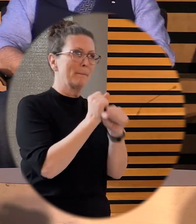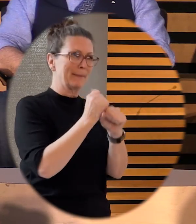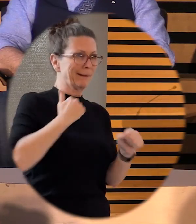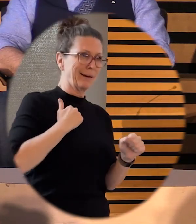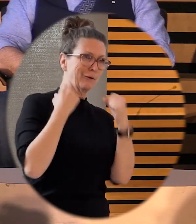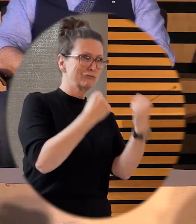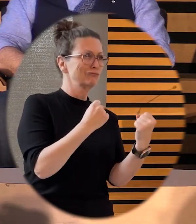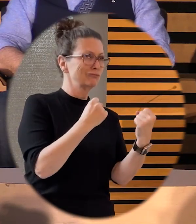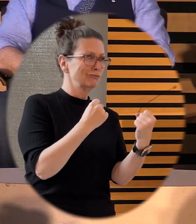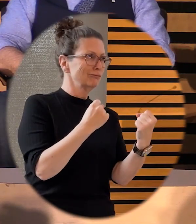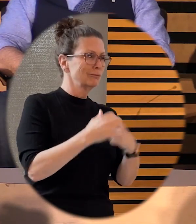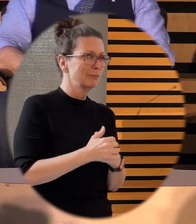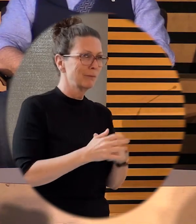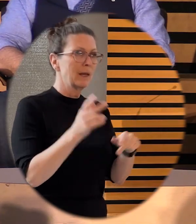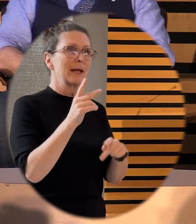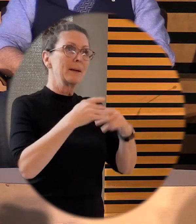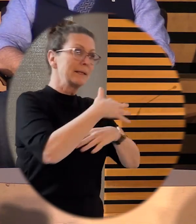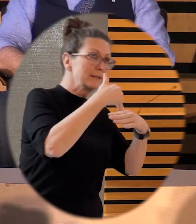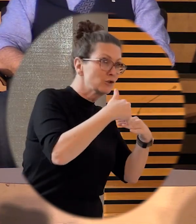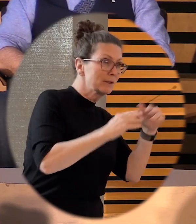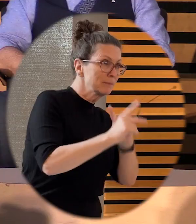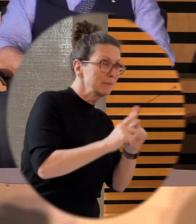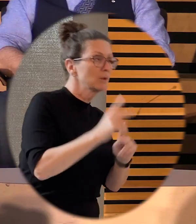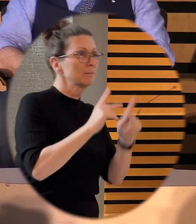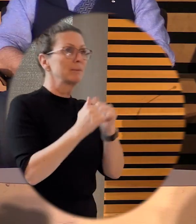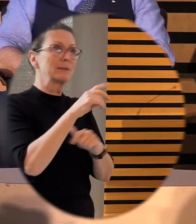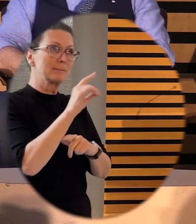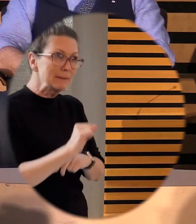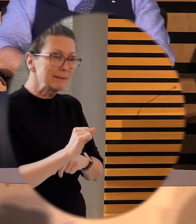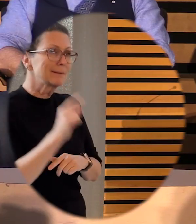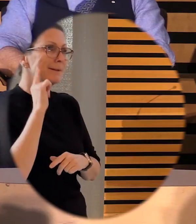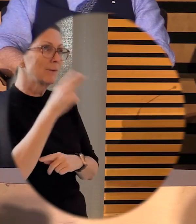that persons with disabilities, indigenous peoples with disabilities face today. So our organization